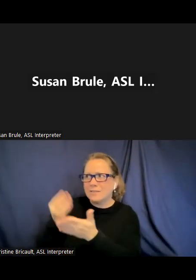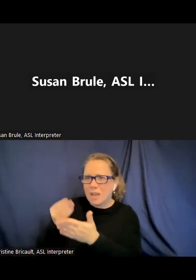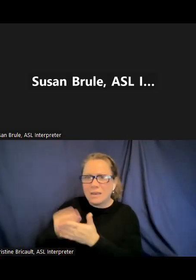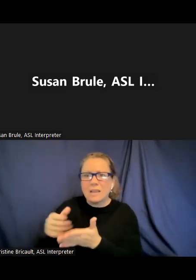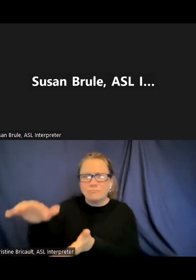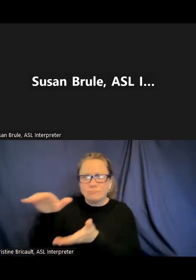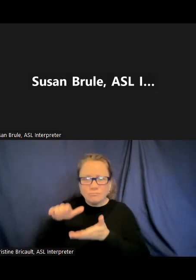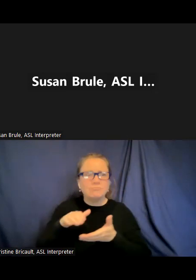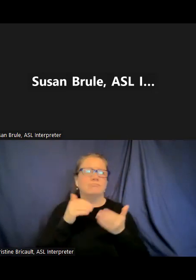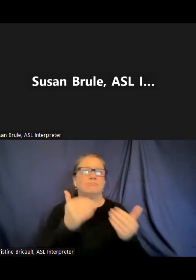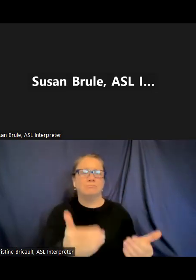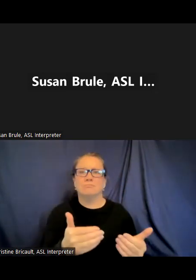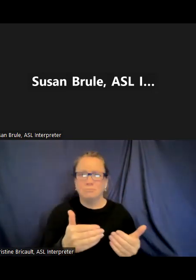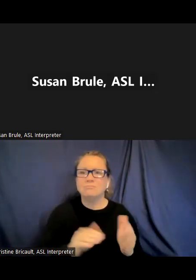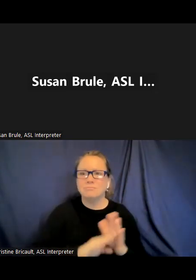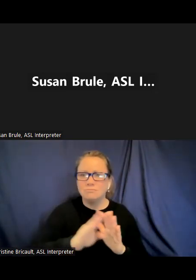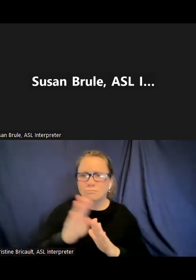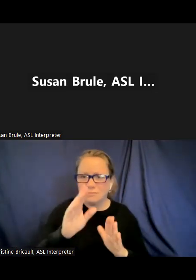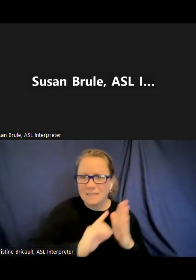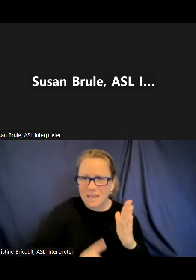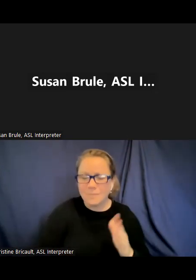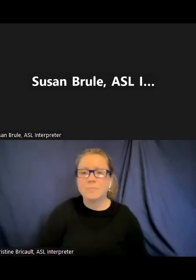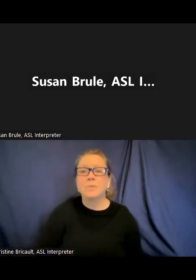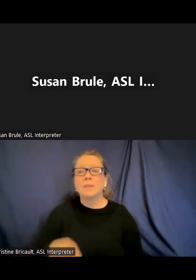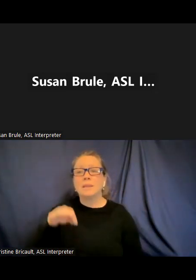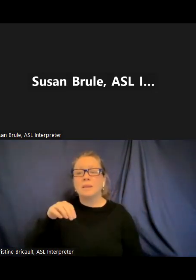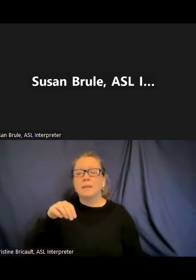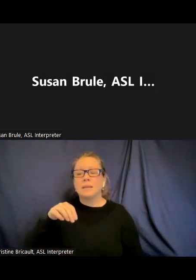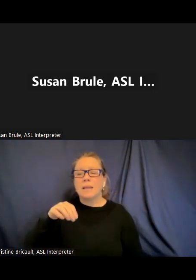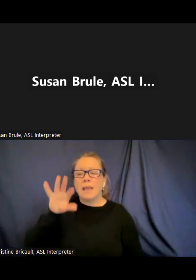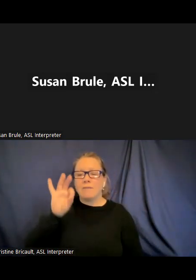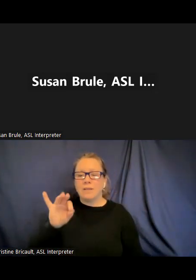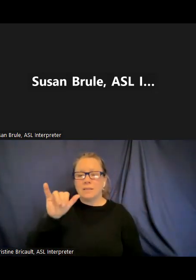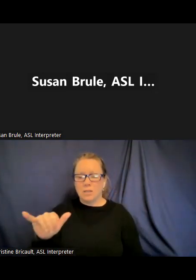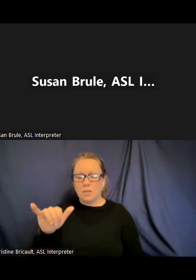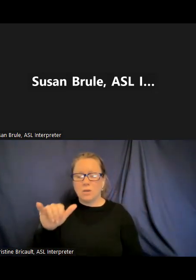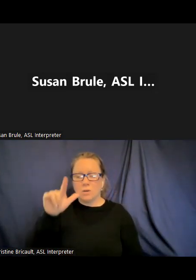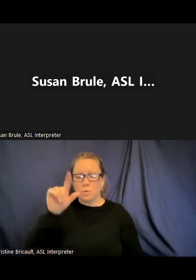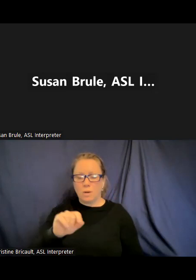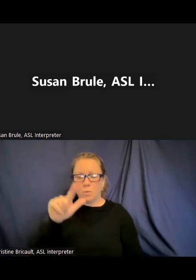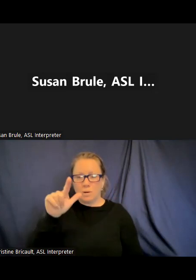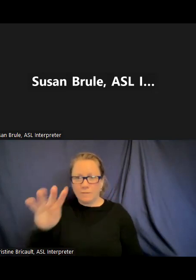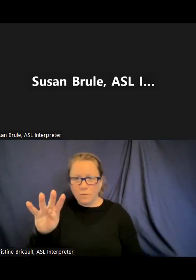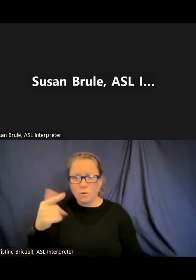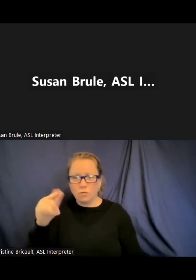We, we'll be opening our FY '24 grant this summer.